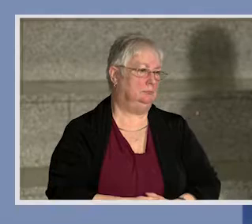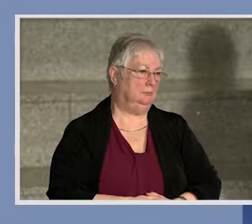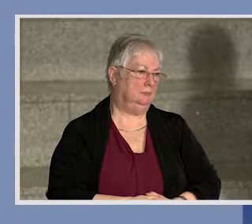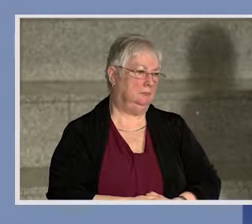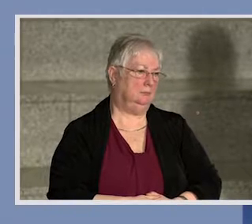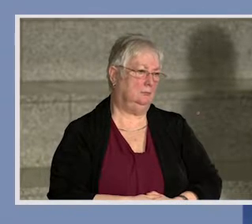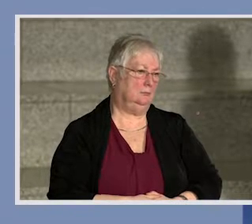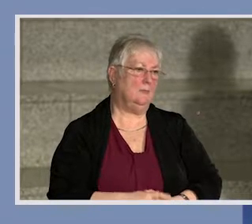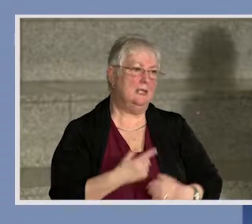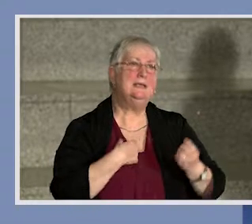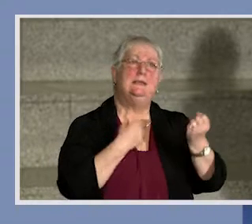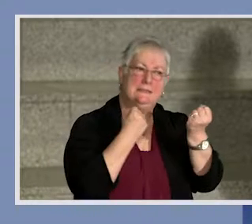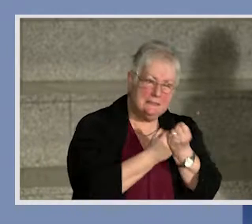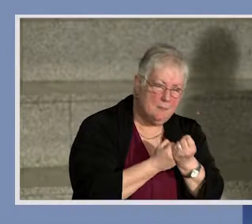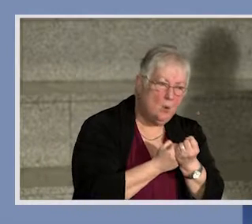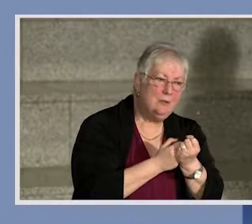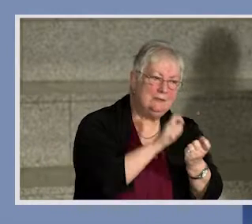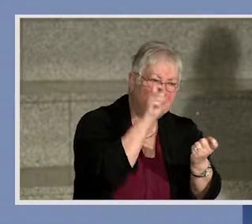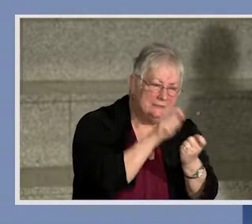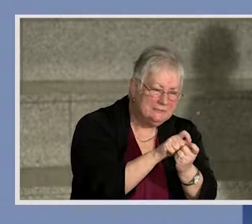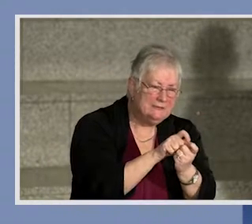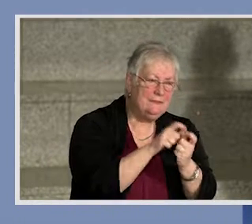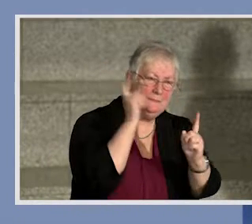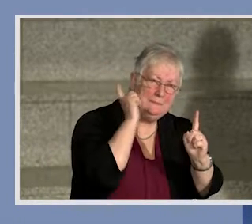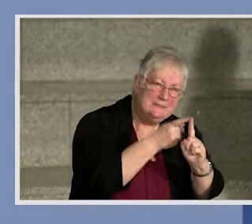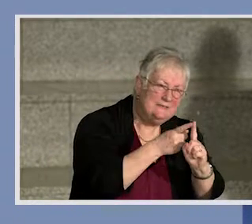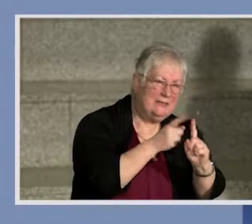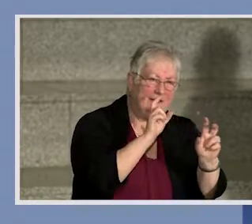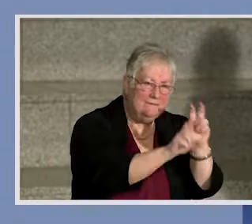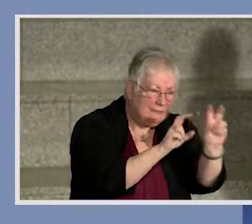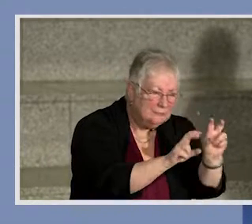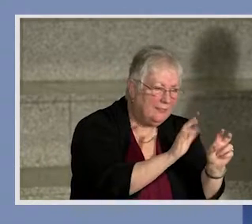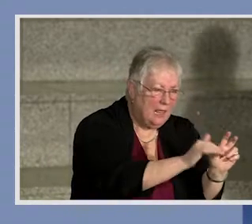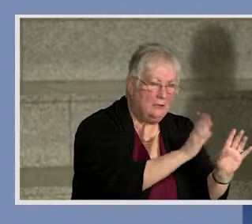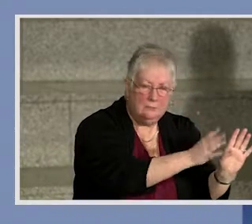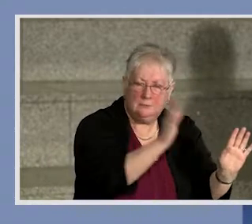IN ADDITION, WE USE THE FRUITS OF ECONOMIC GROWTH TO EXPAND THE